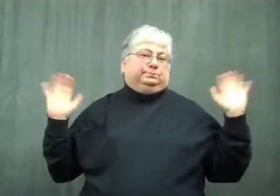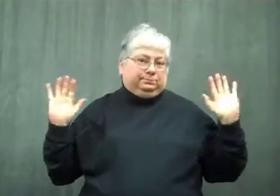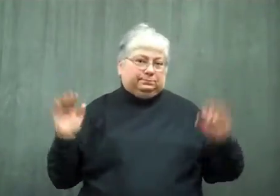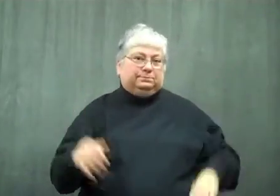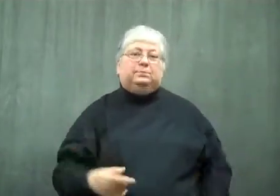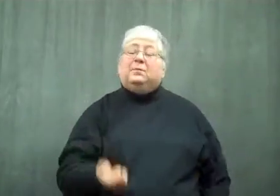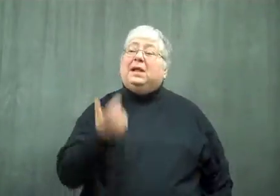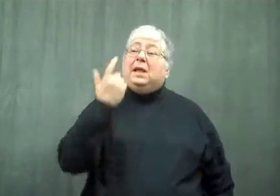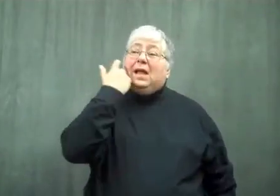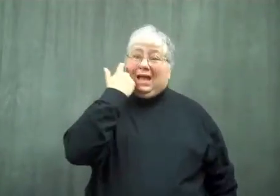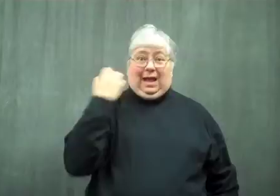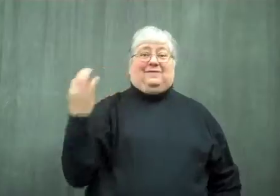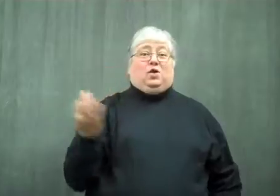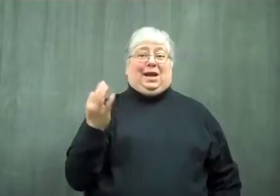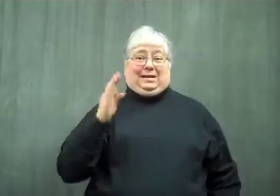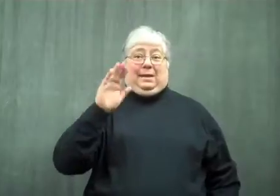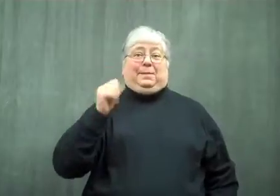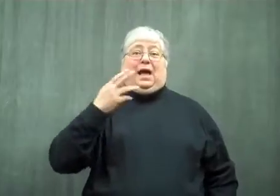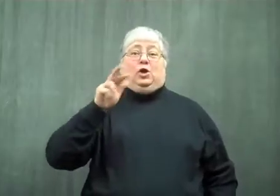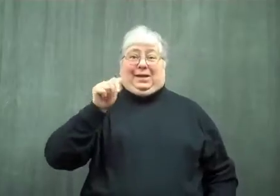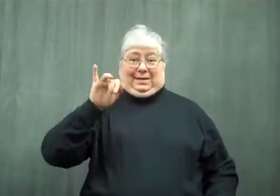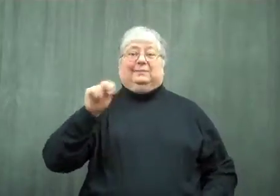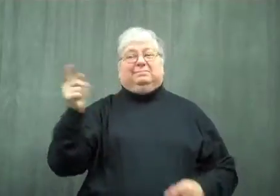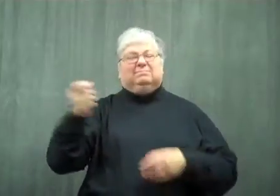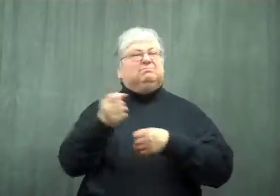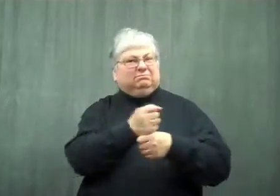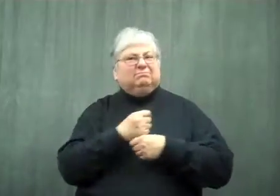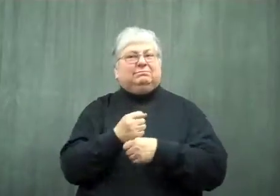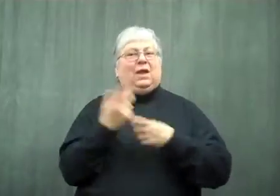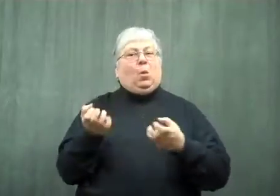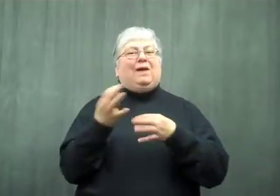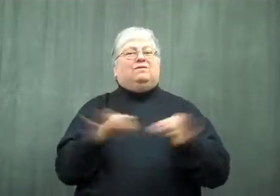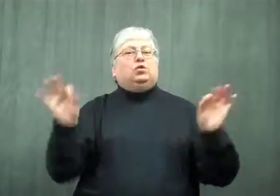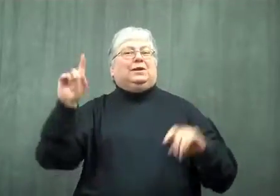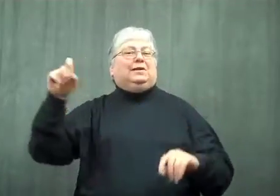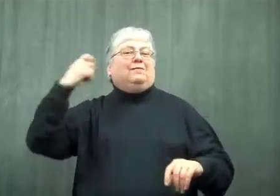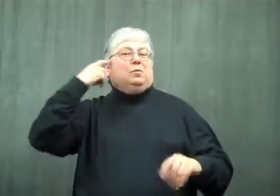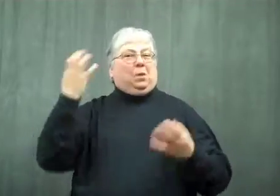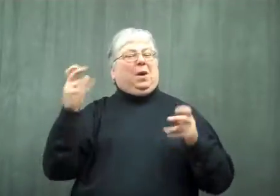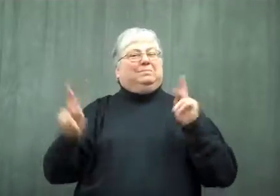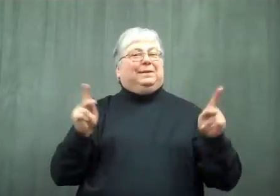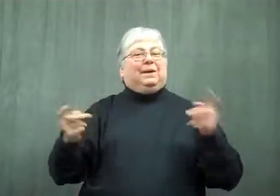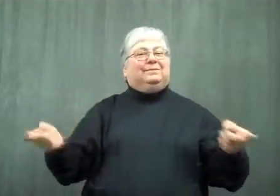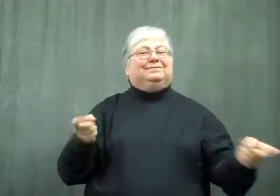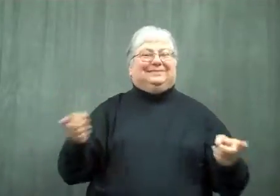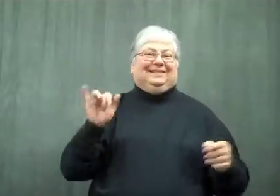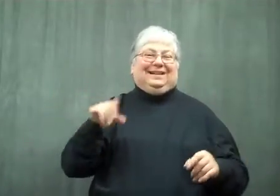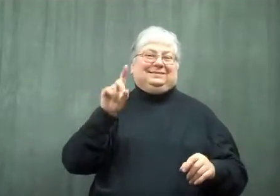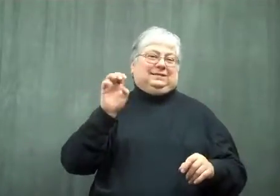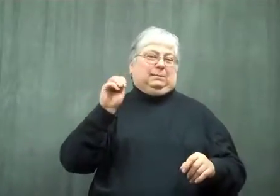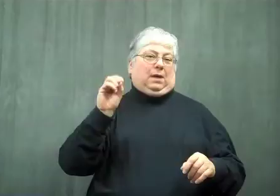In Friday's protest, the people wanted a democratic form of government.